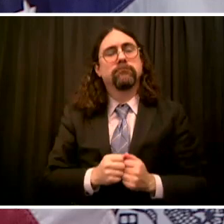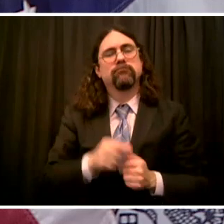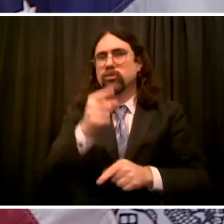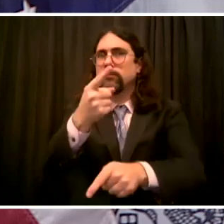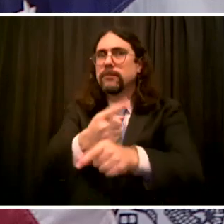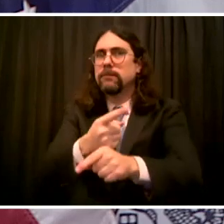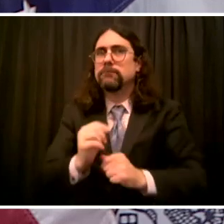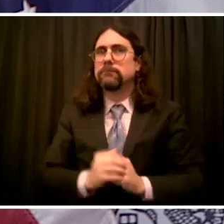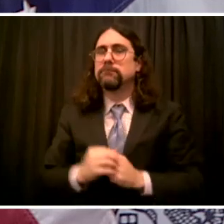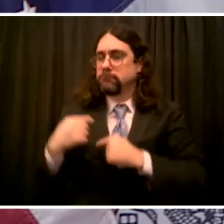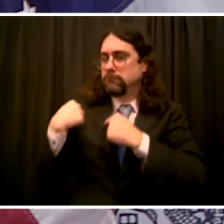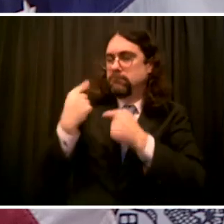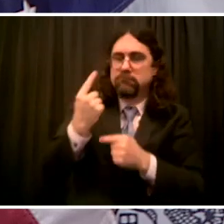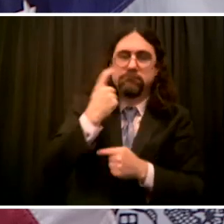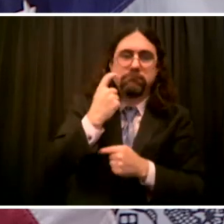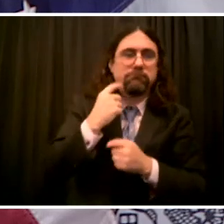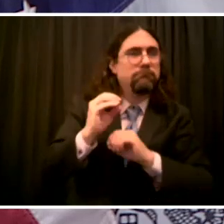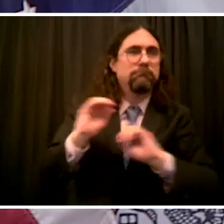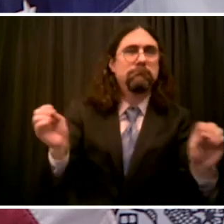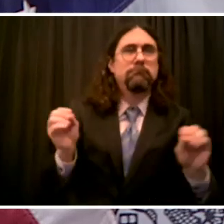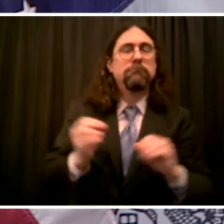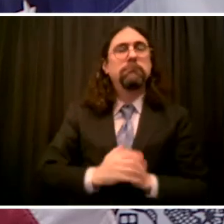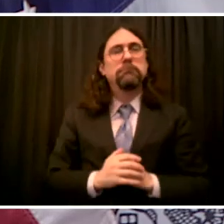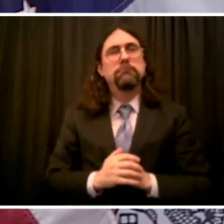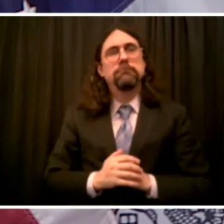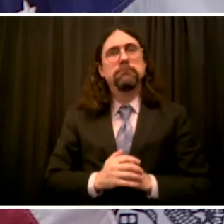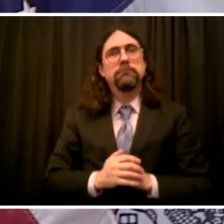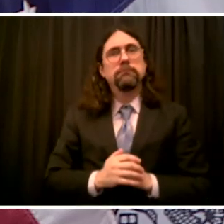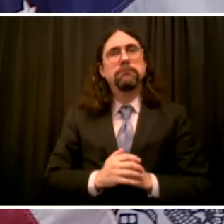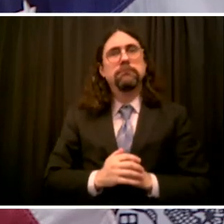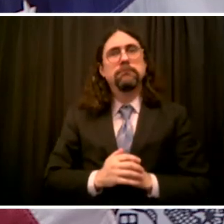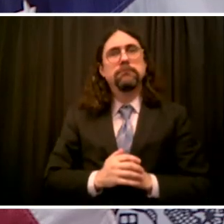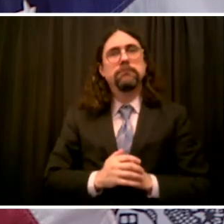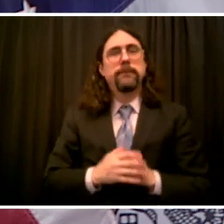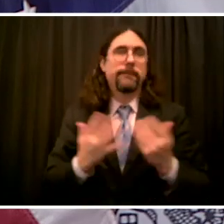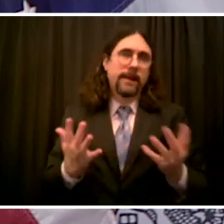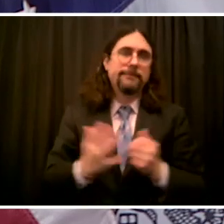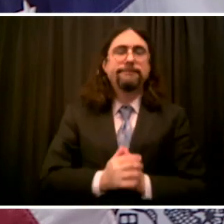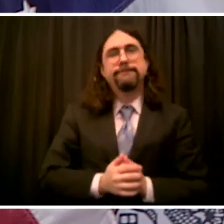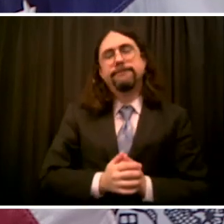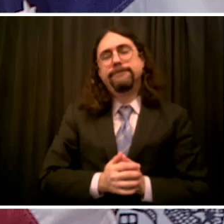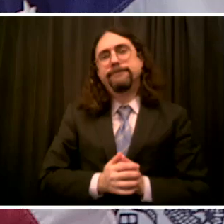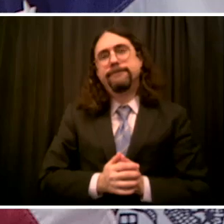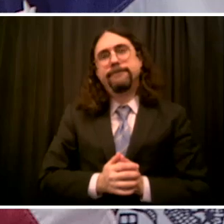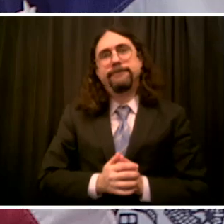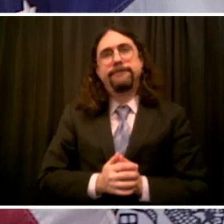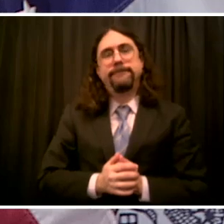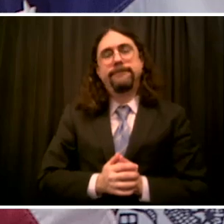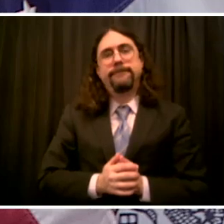BUT I WOULD JUST POINT OUT THAT, YOU KW,NO